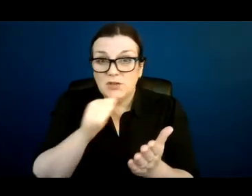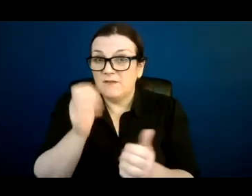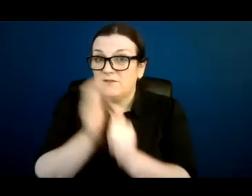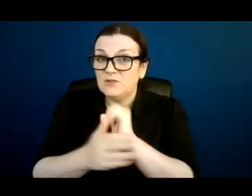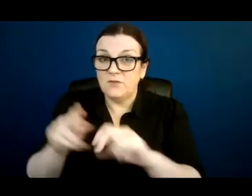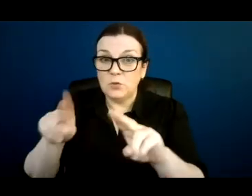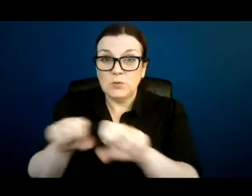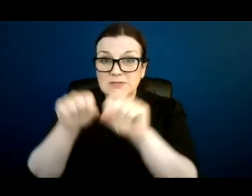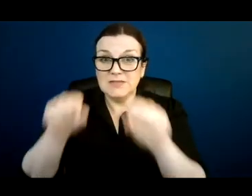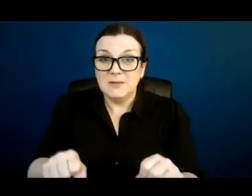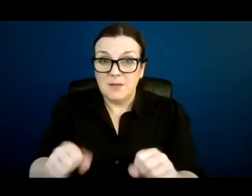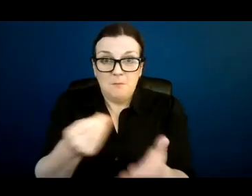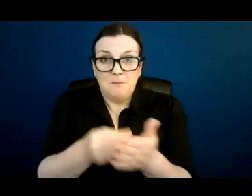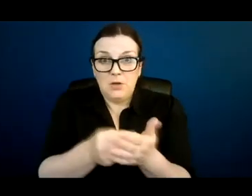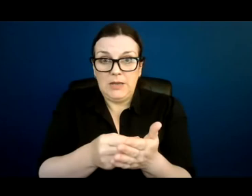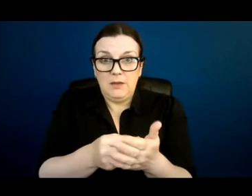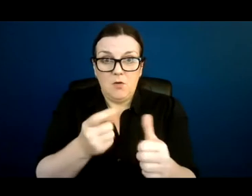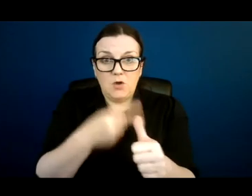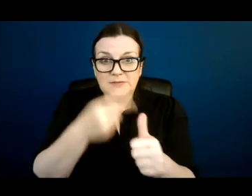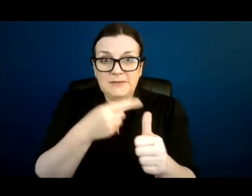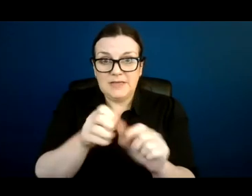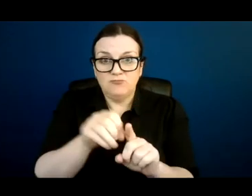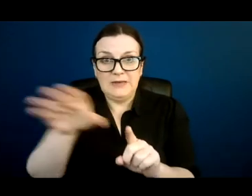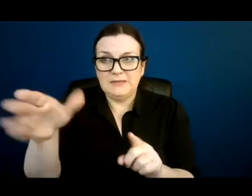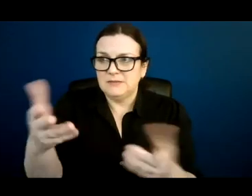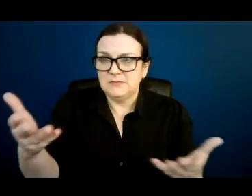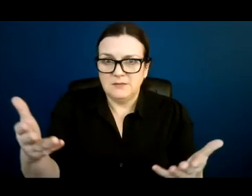the money is automatically released. Now I understand that that's being looked at